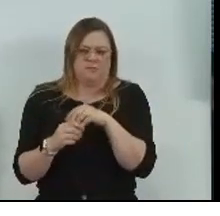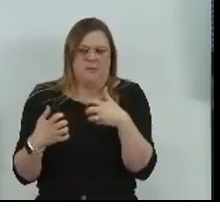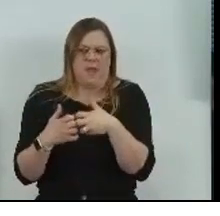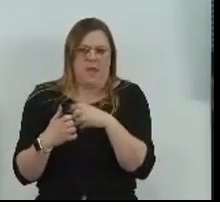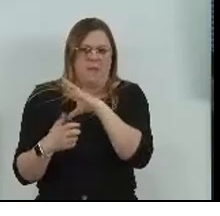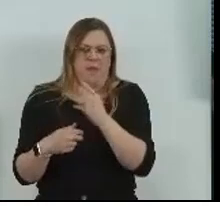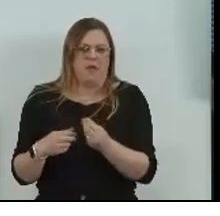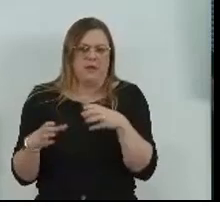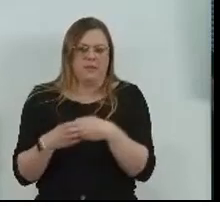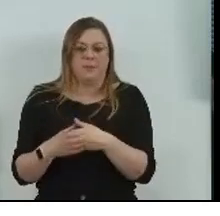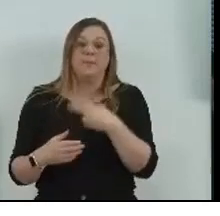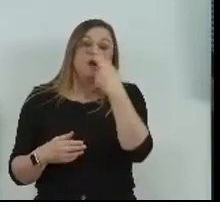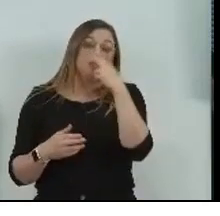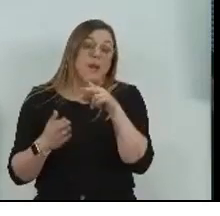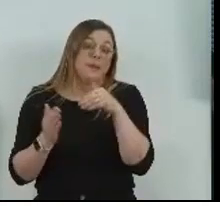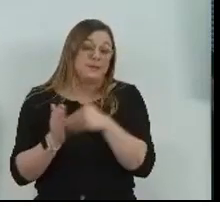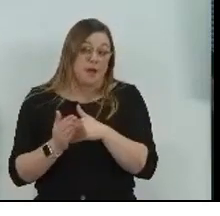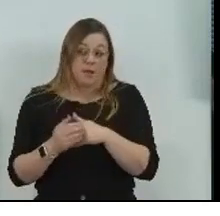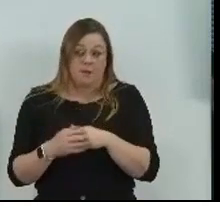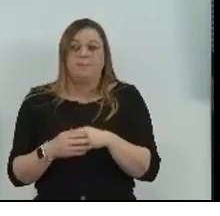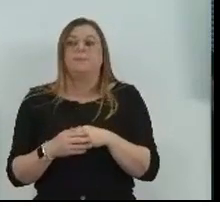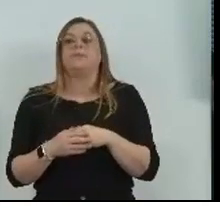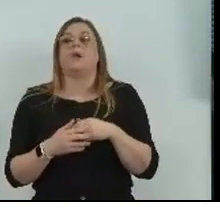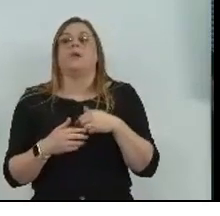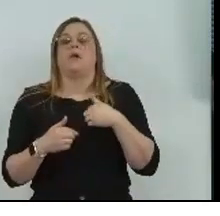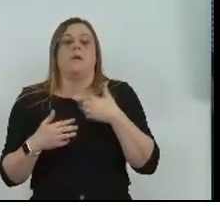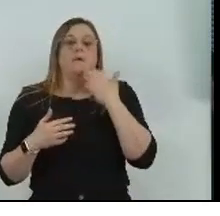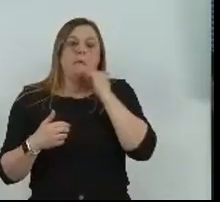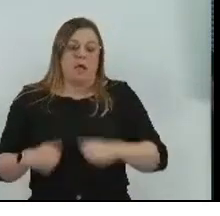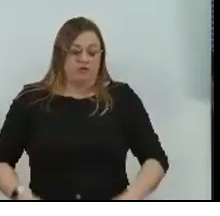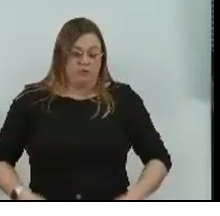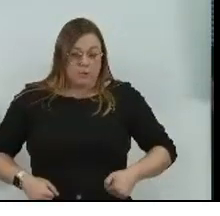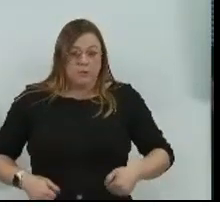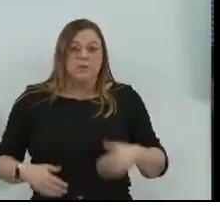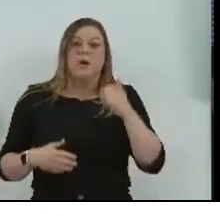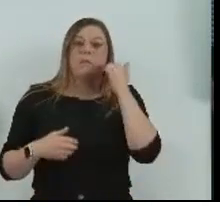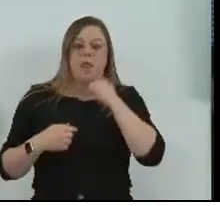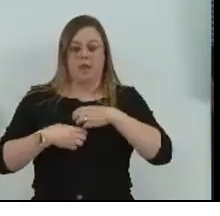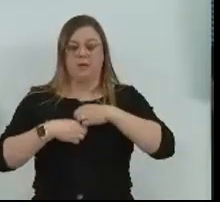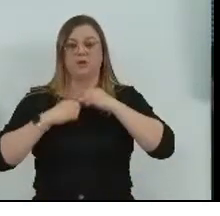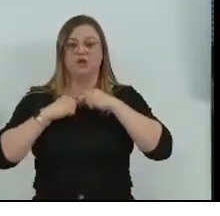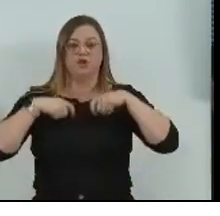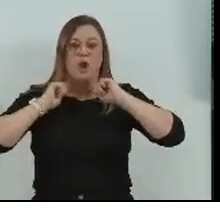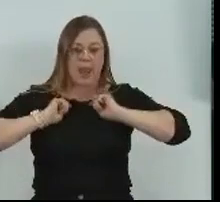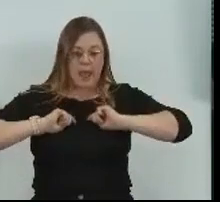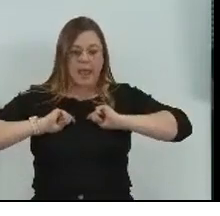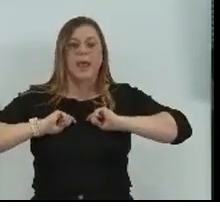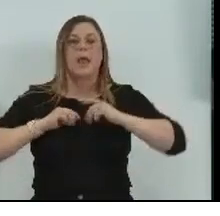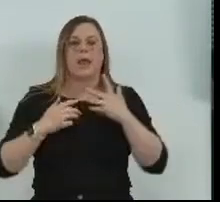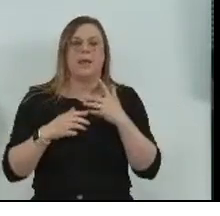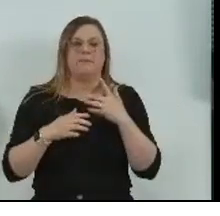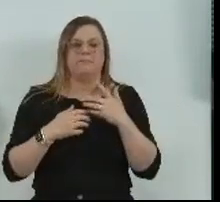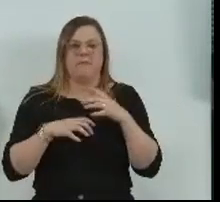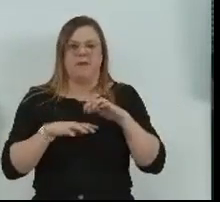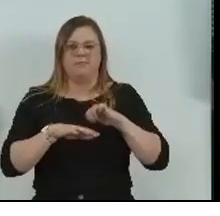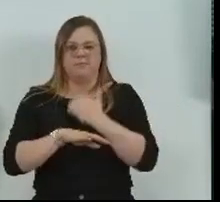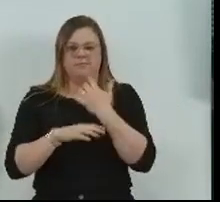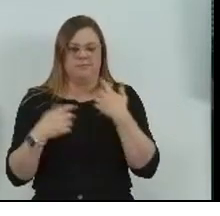Yeah. So my name's Zac. I am wearing black trousers, black turtleneck and a beige coloured blazer.